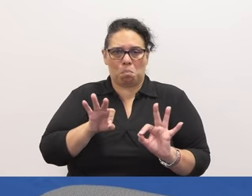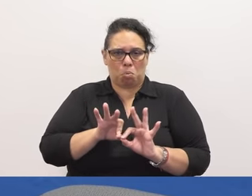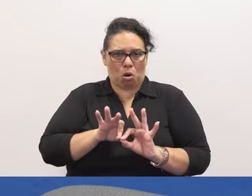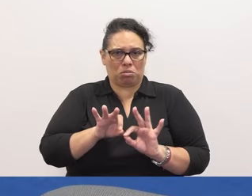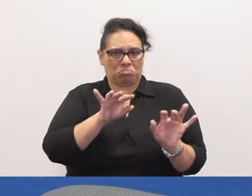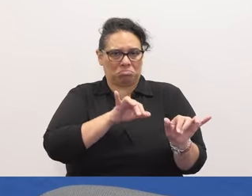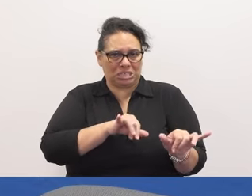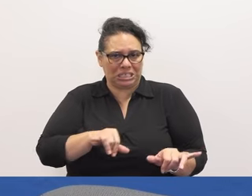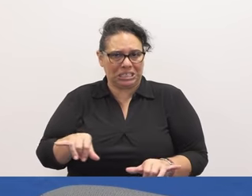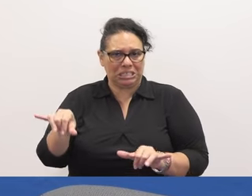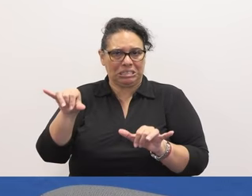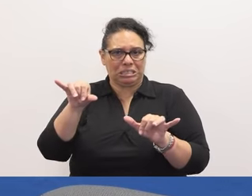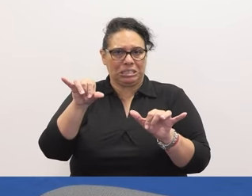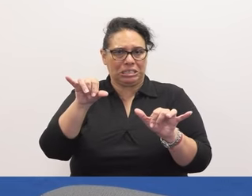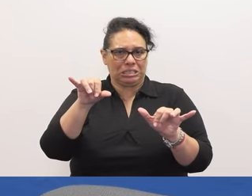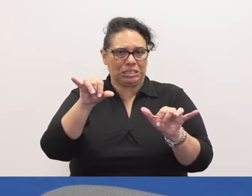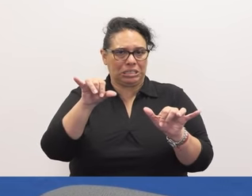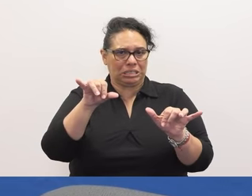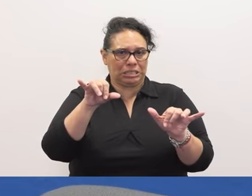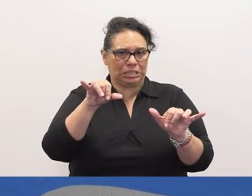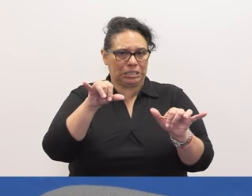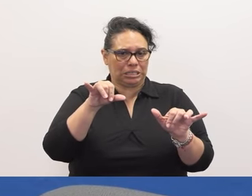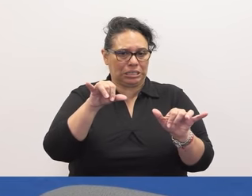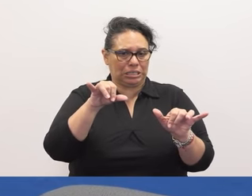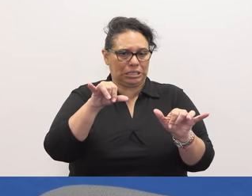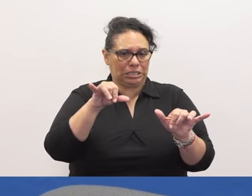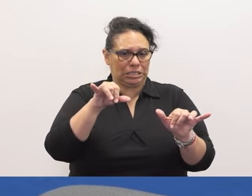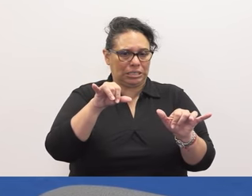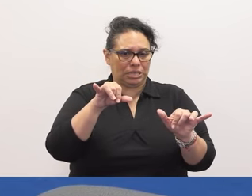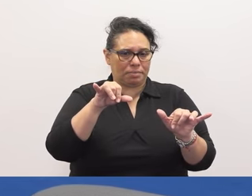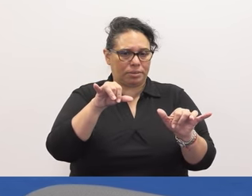what's the word I'm looking for?